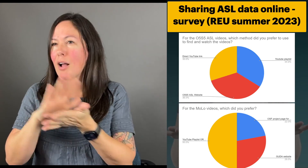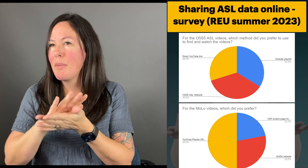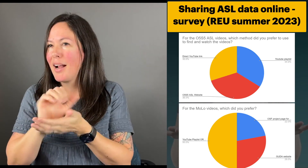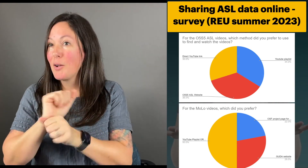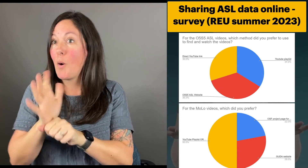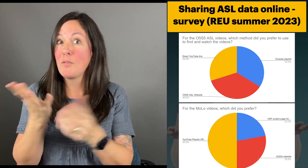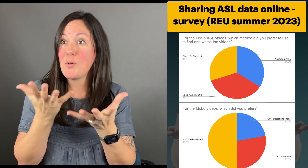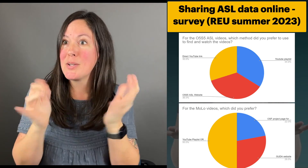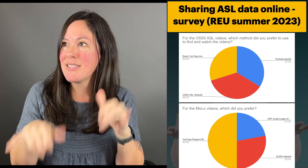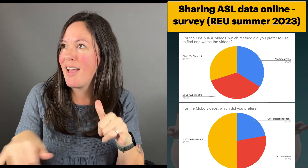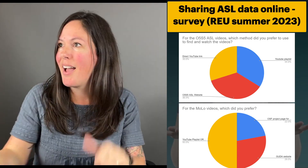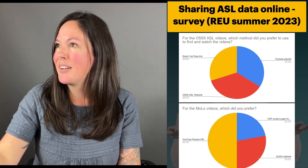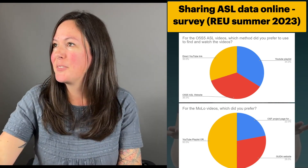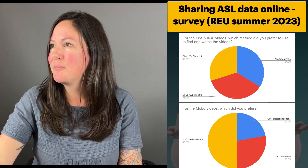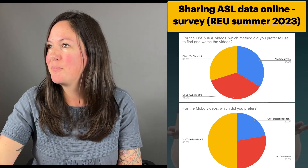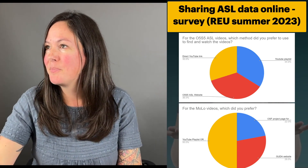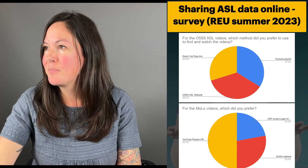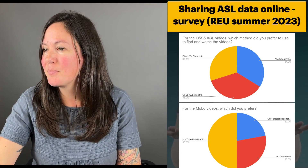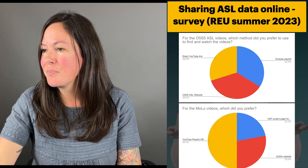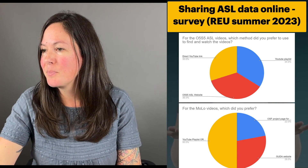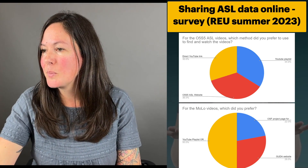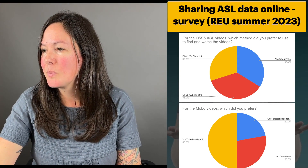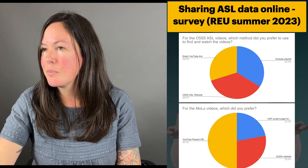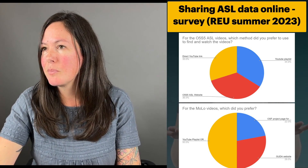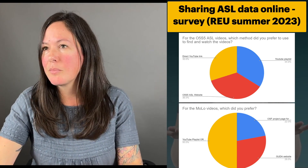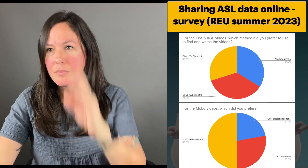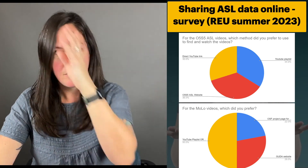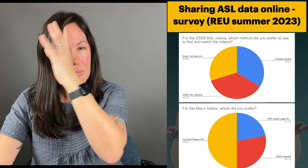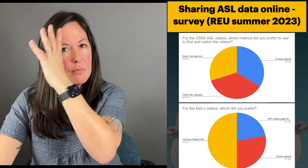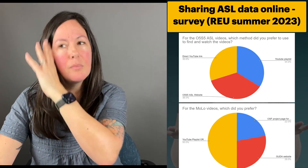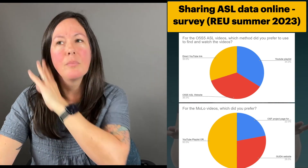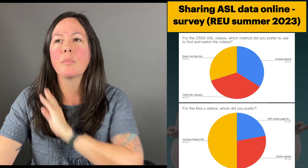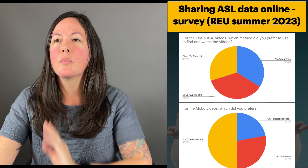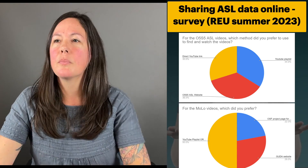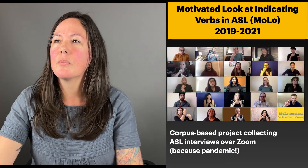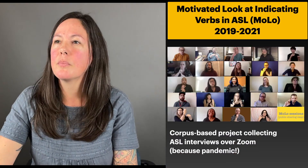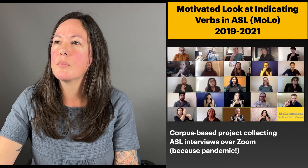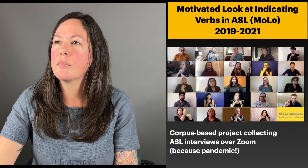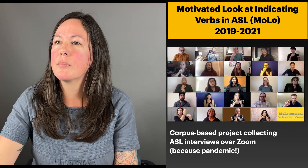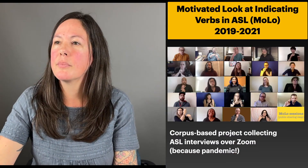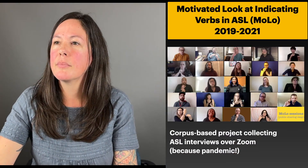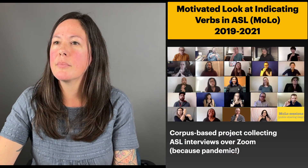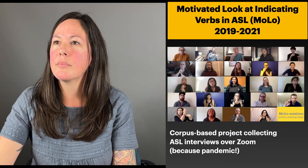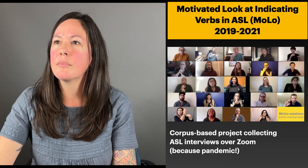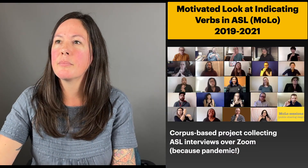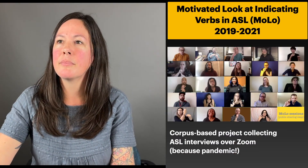so again this gives us context to how we're sharing data what kind of data sharing setups we want to use what kind